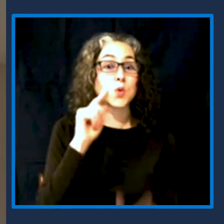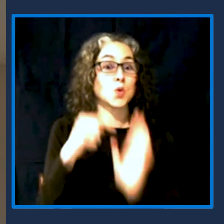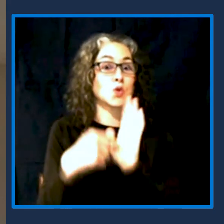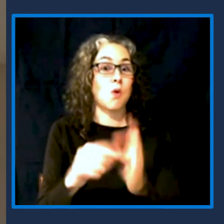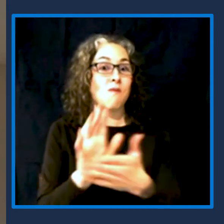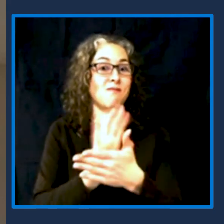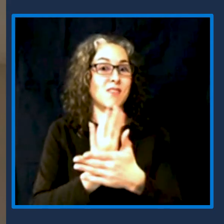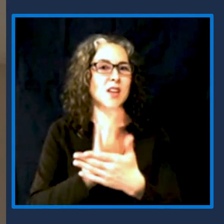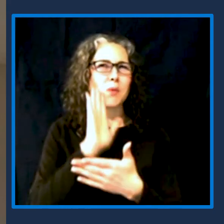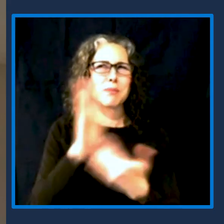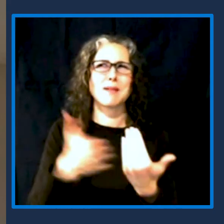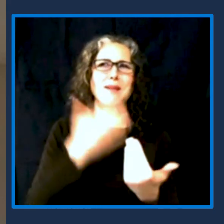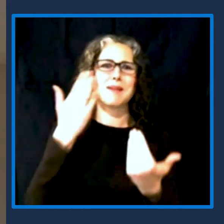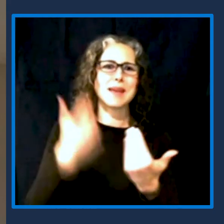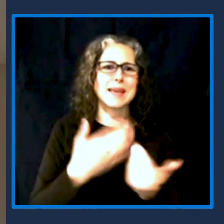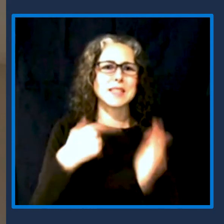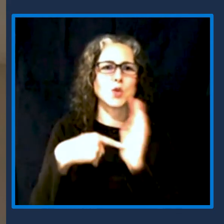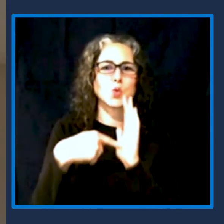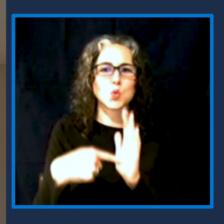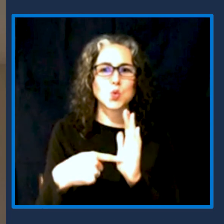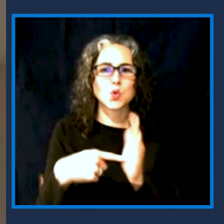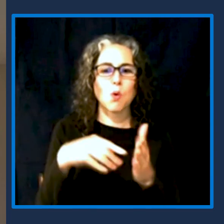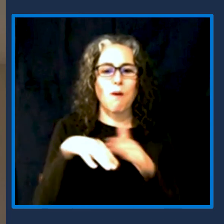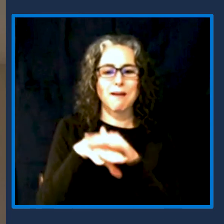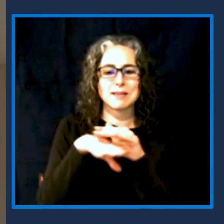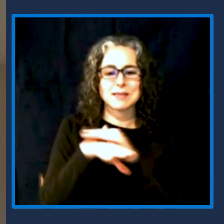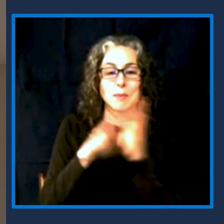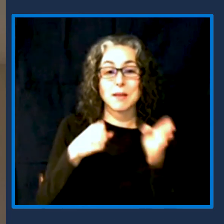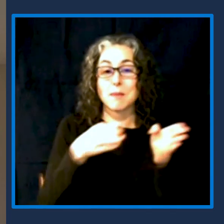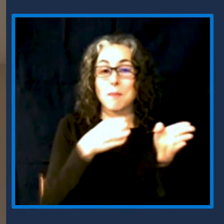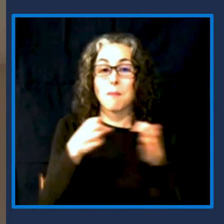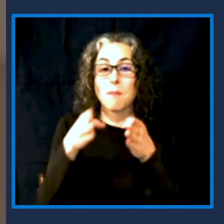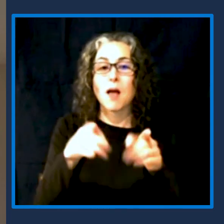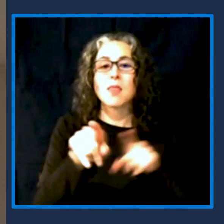enable the accessibility pathway and increase independence by utilizing this tool